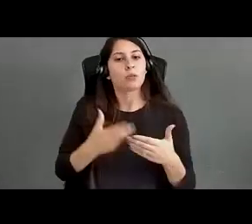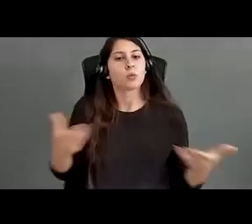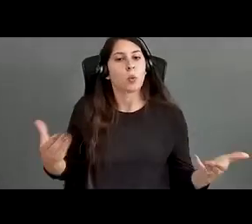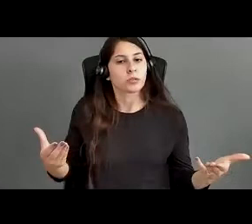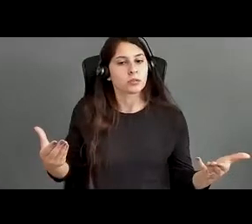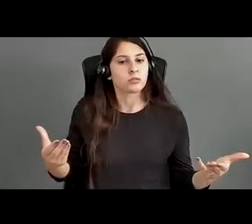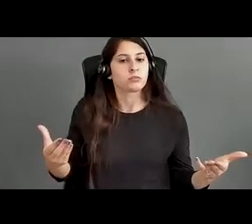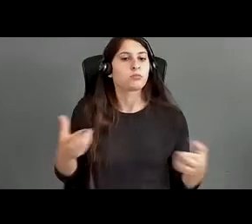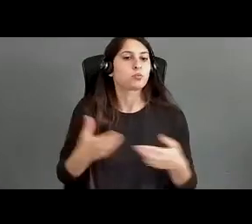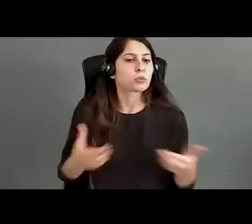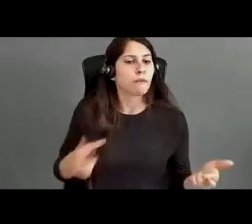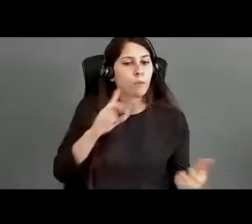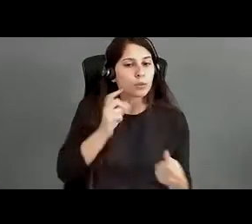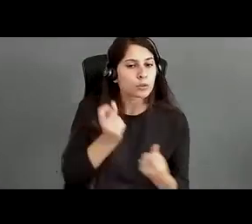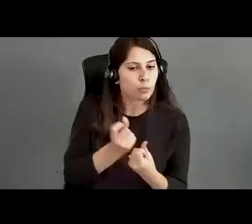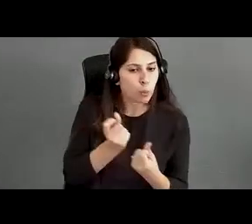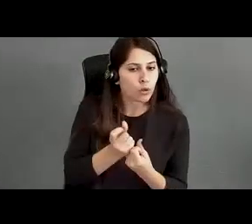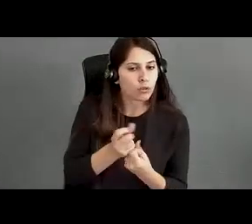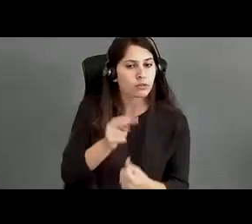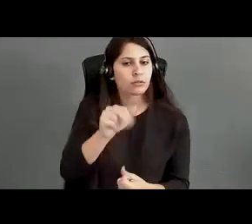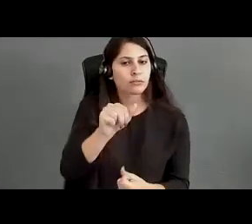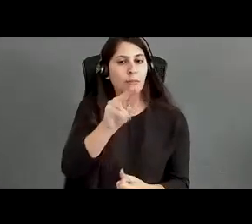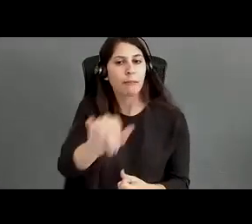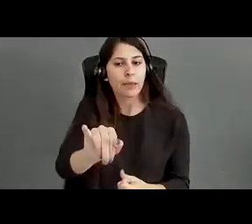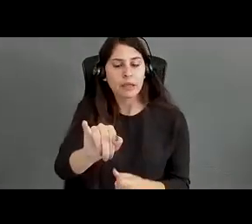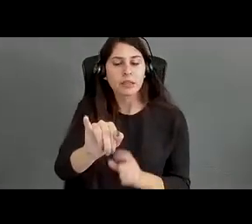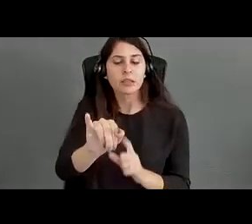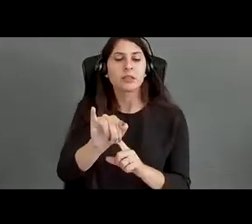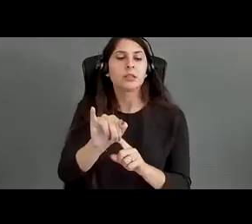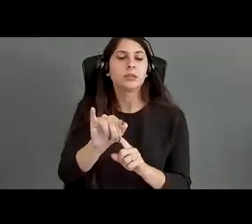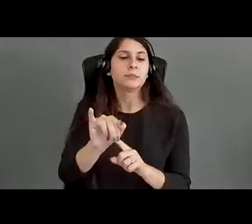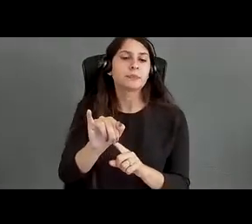And I look at NAMI as... And I'm in Mississippi.